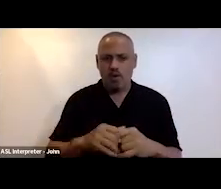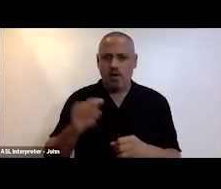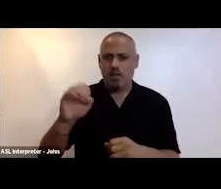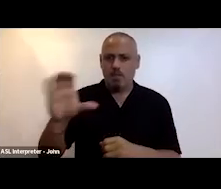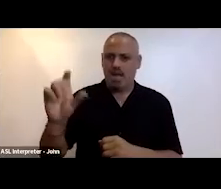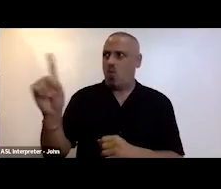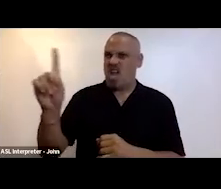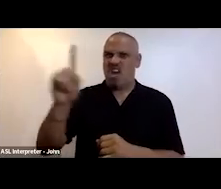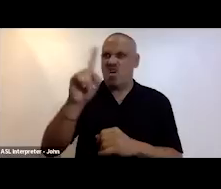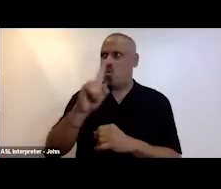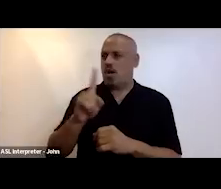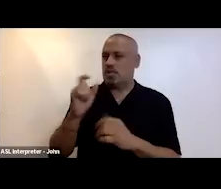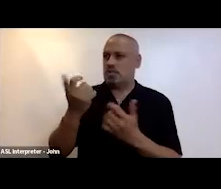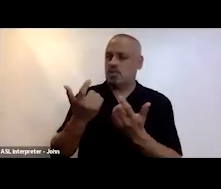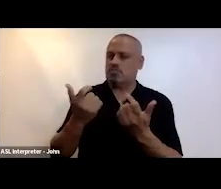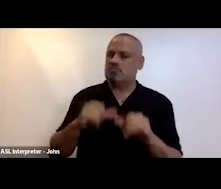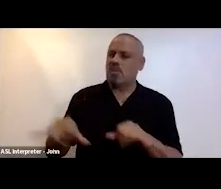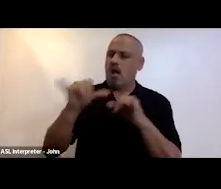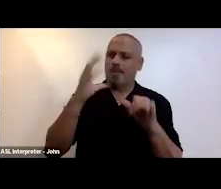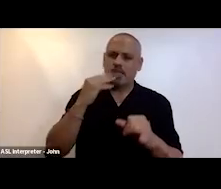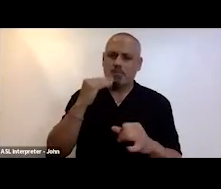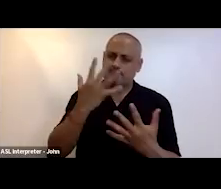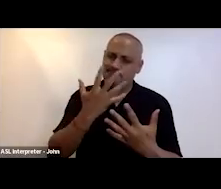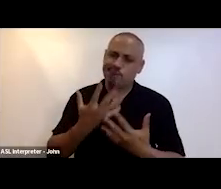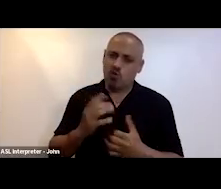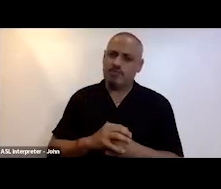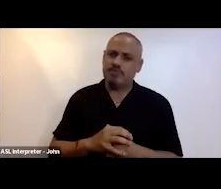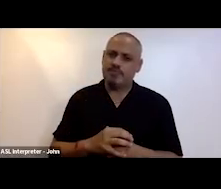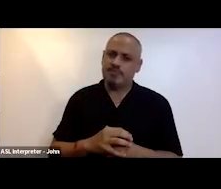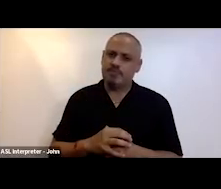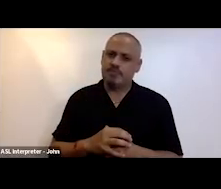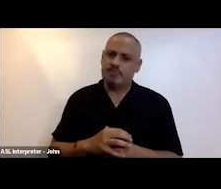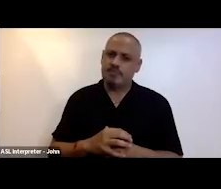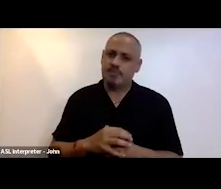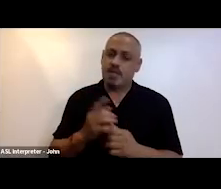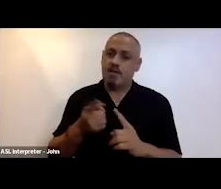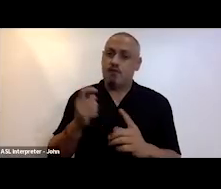And that was a relatively common experience, unfortunately. But from a property management